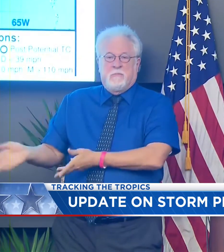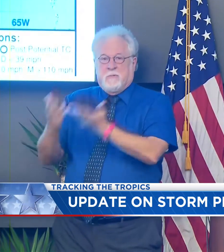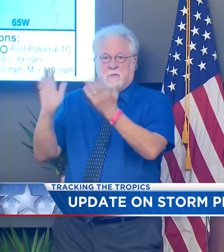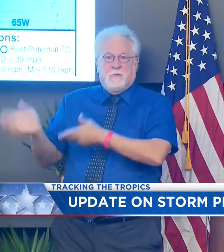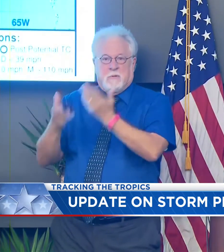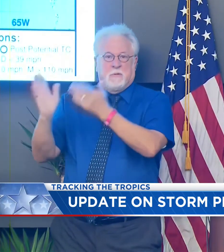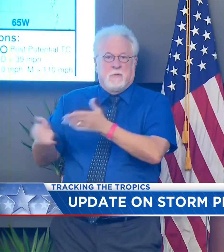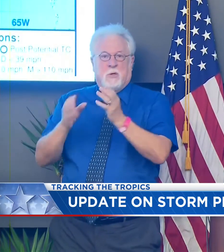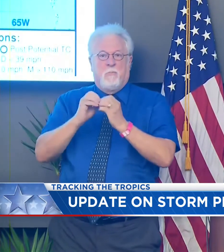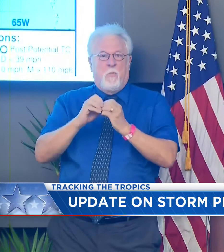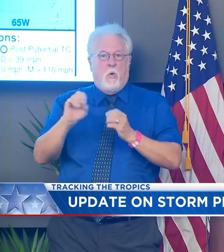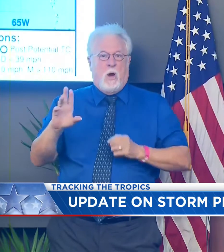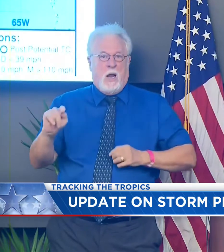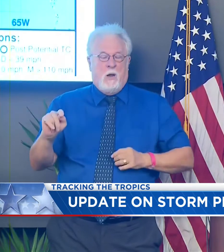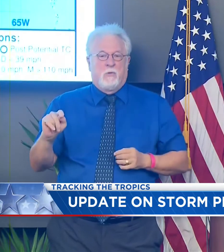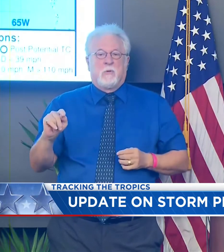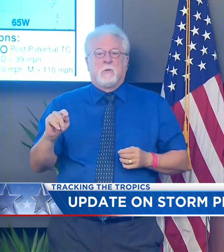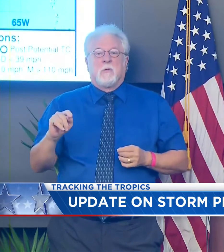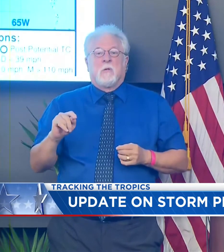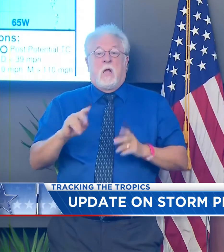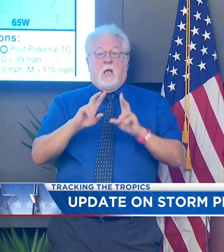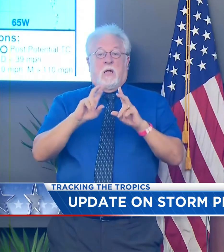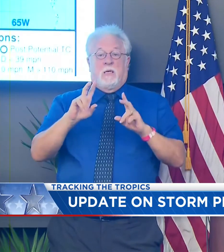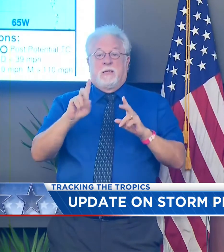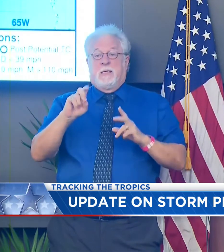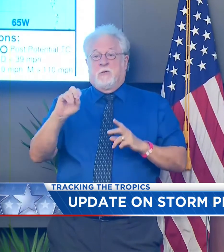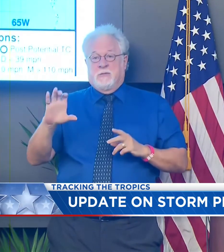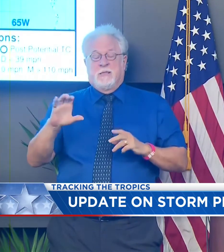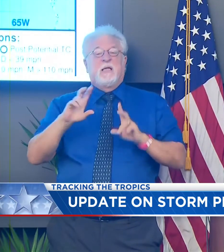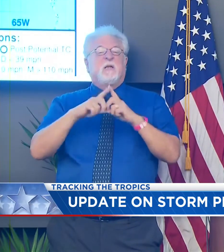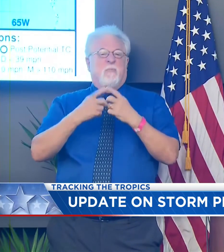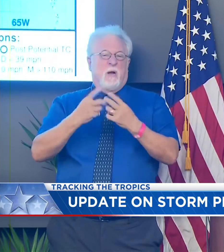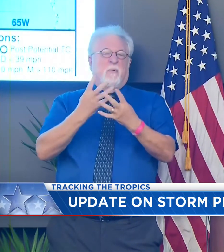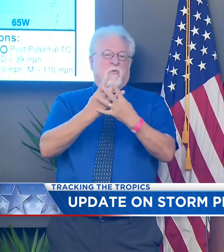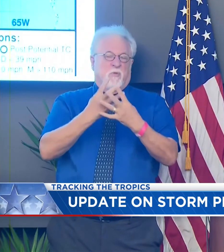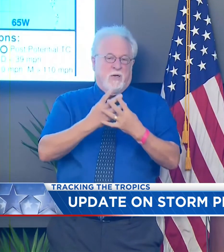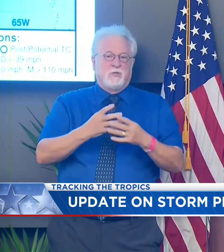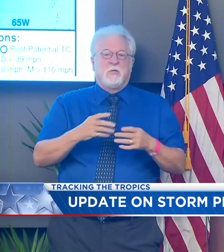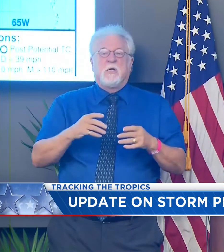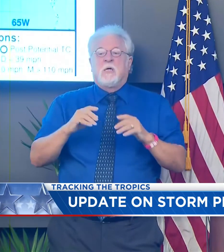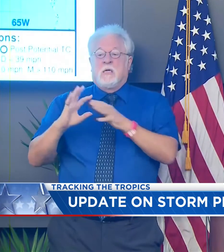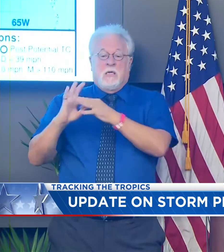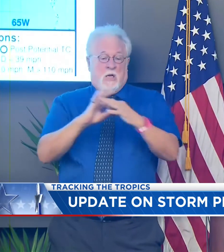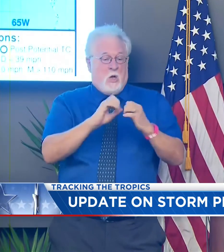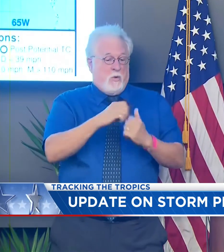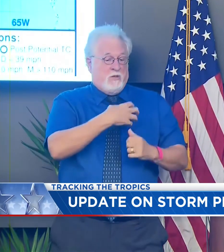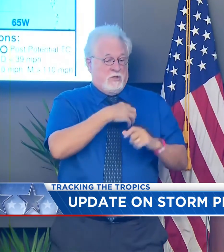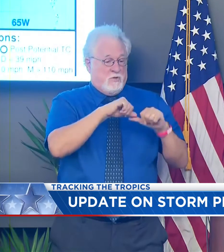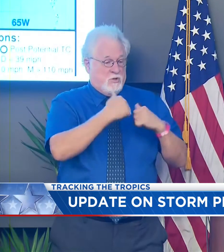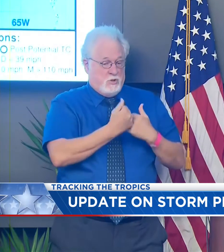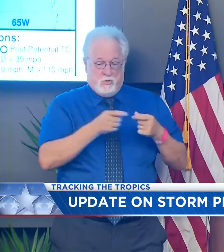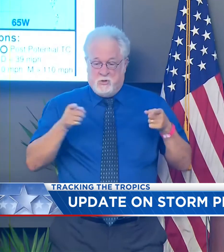SHERIFFS ASSOCIATION AND LOCAL SHERIFFS IN HIGH RISK AREAS, IN CASE EVACUATIONS DO BECOME NECESSARY.